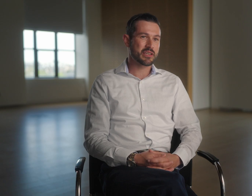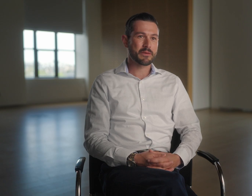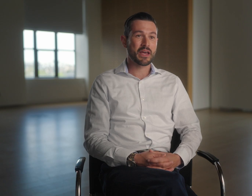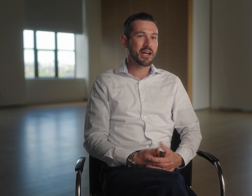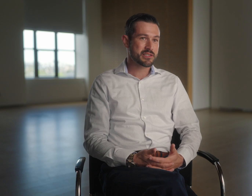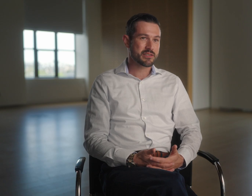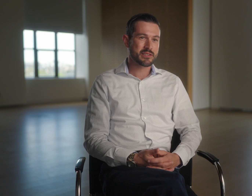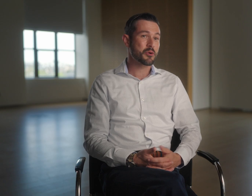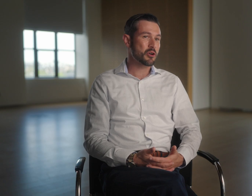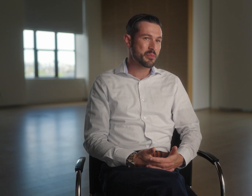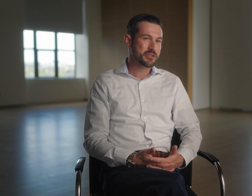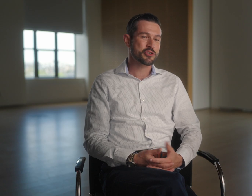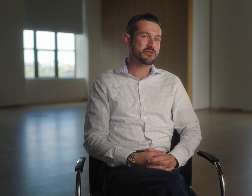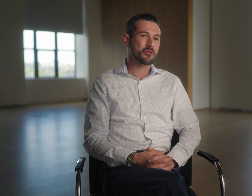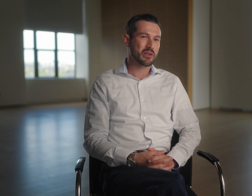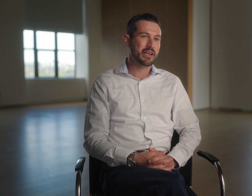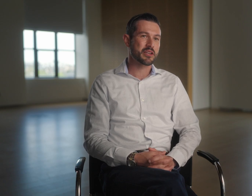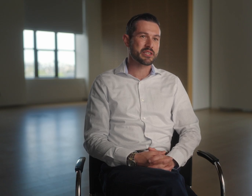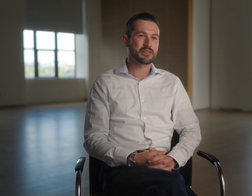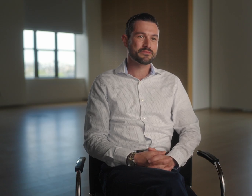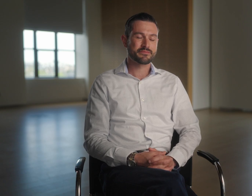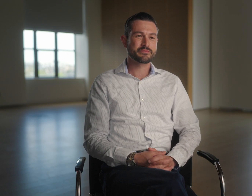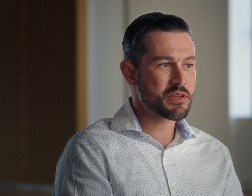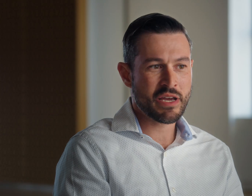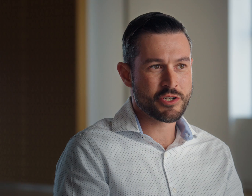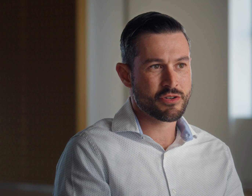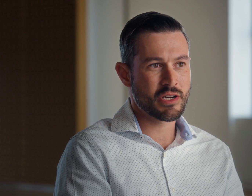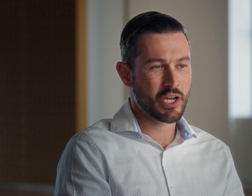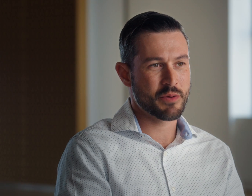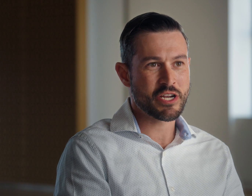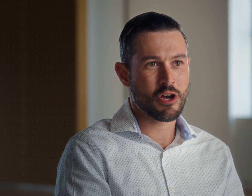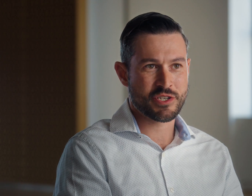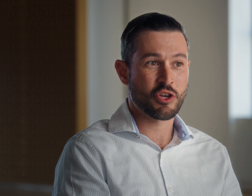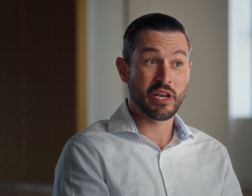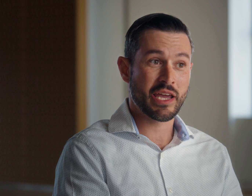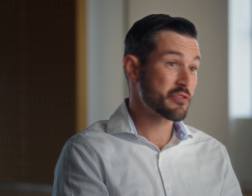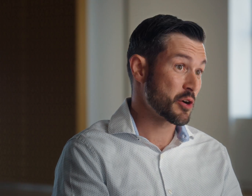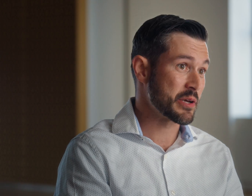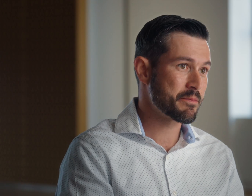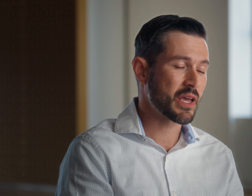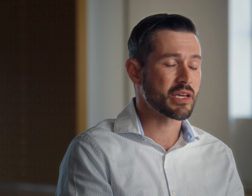the analysis, chemical compositions for the Royal Canadian Mint. As a manager, my job is to communicate a fair bit.